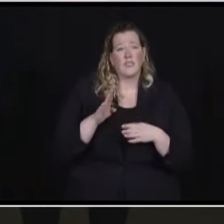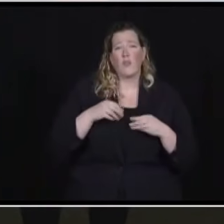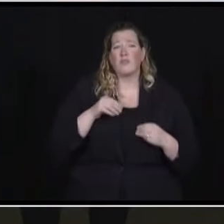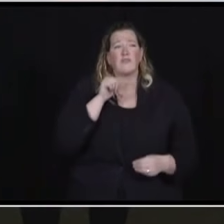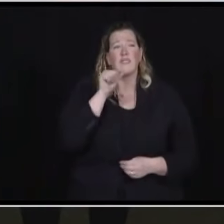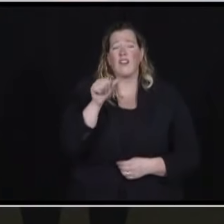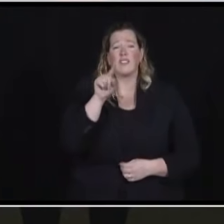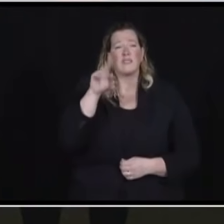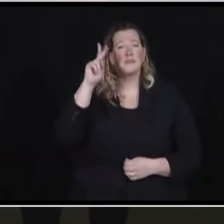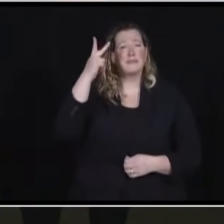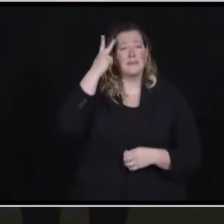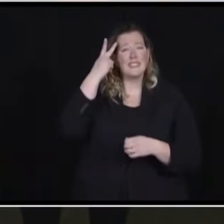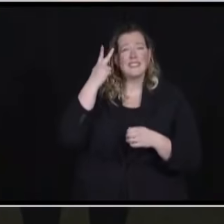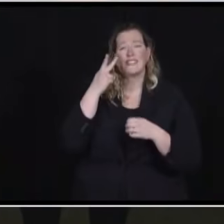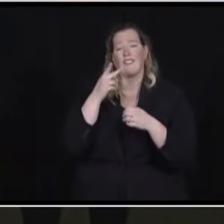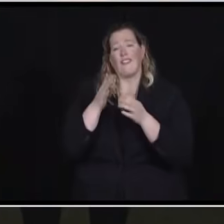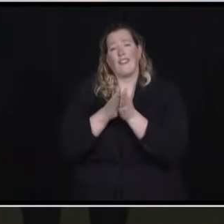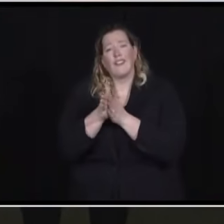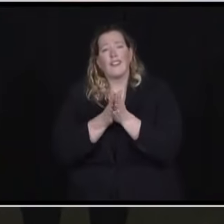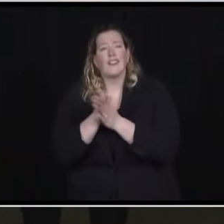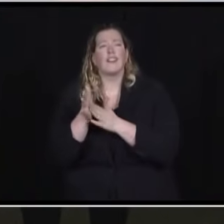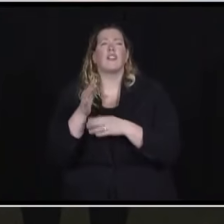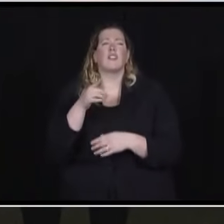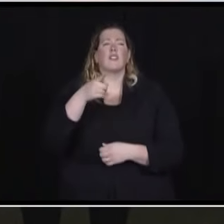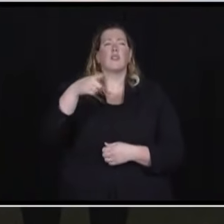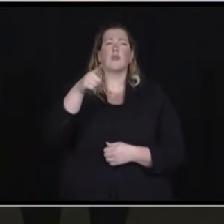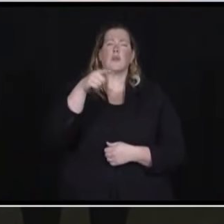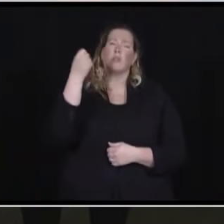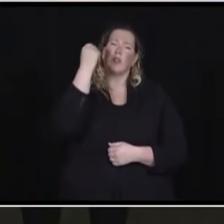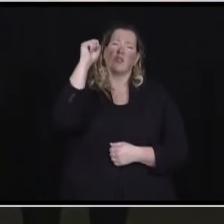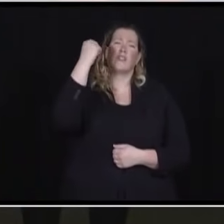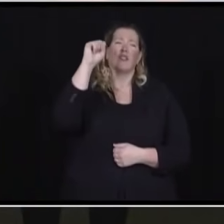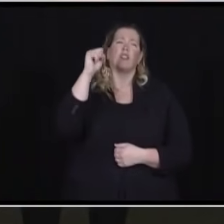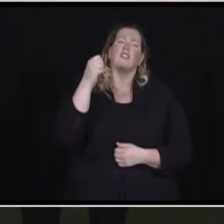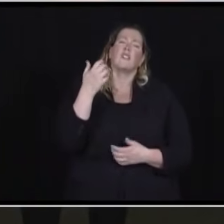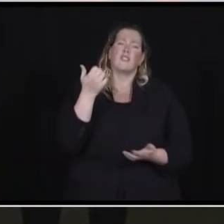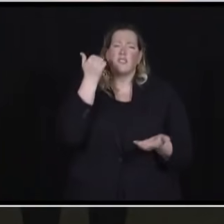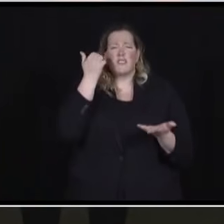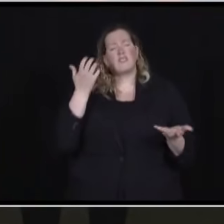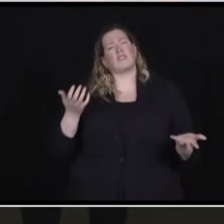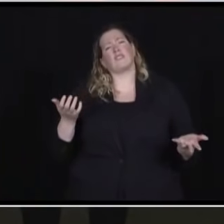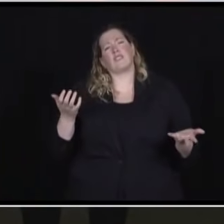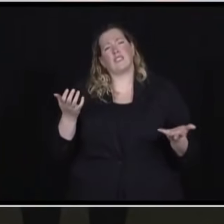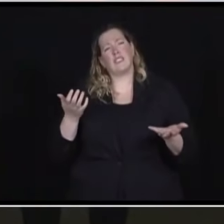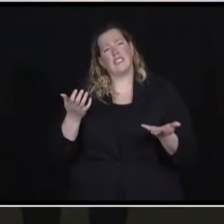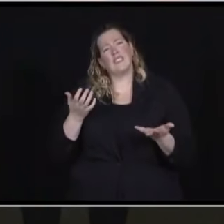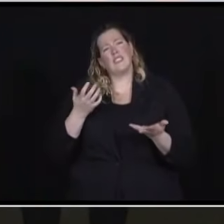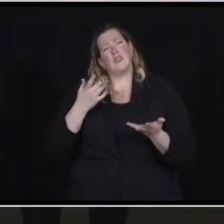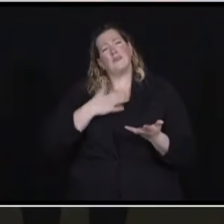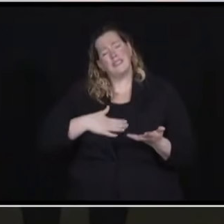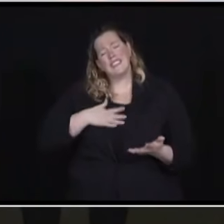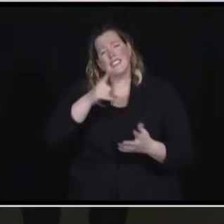there are special interest group, political groups, it is unacceptable and stop acting like a bunch of buffoons and start